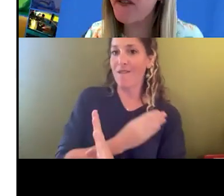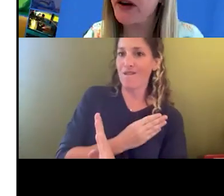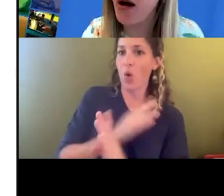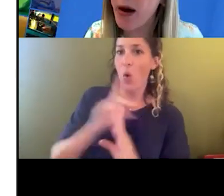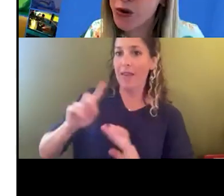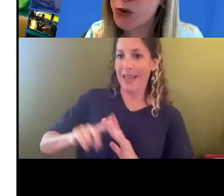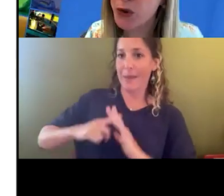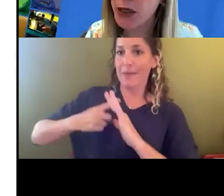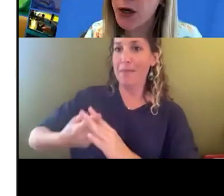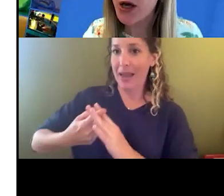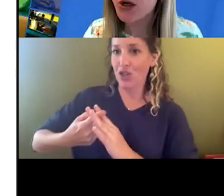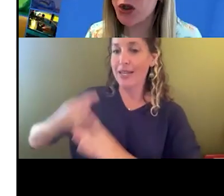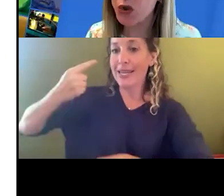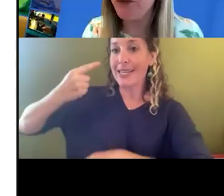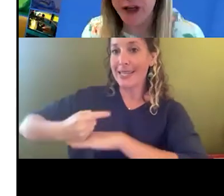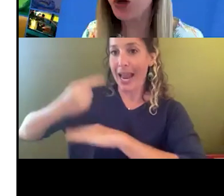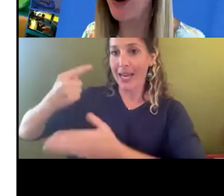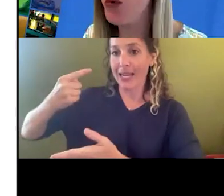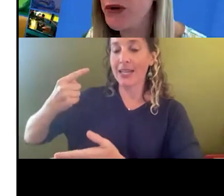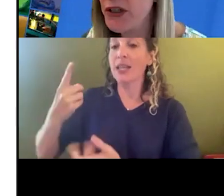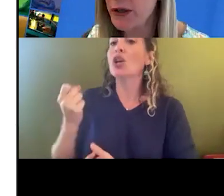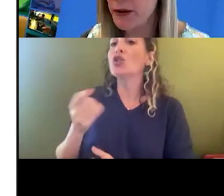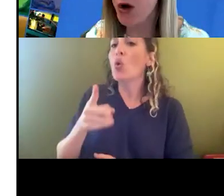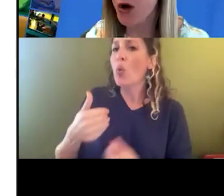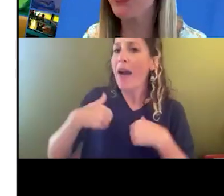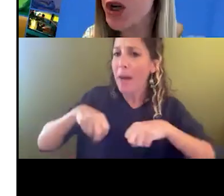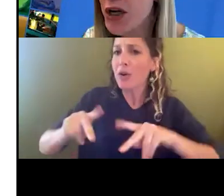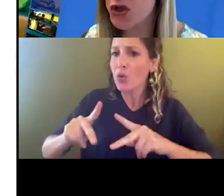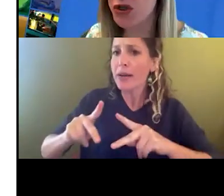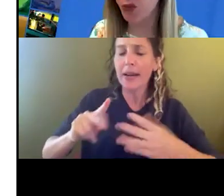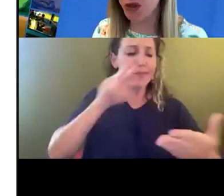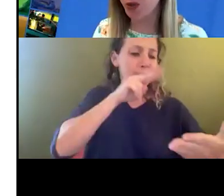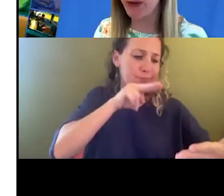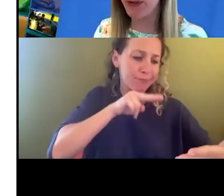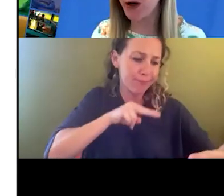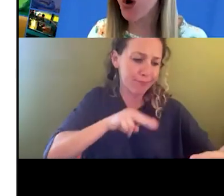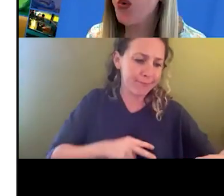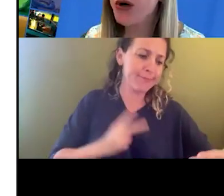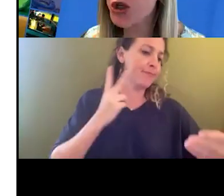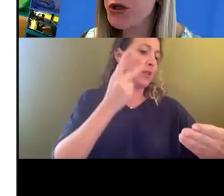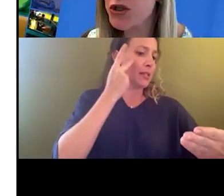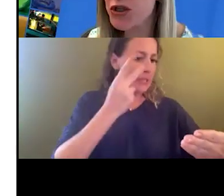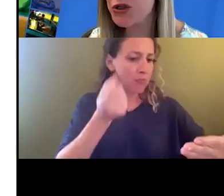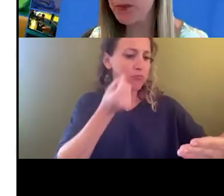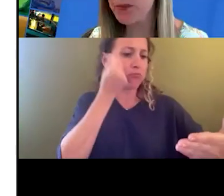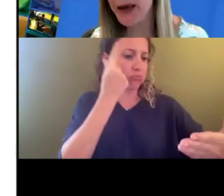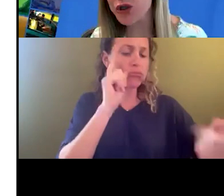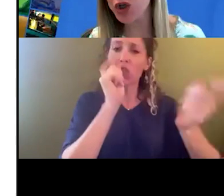an opportunity to figure out what we did. What changes did we make? What changes need to be made to